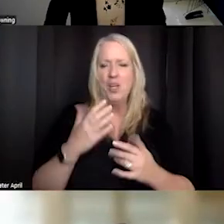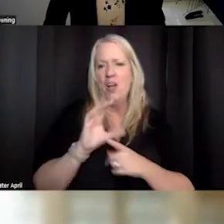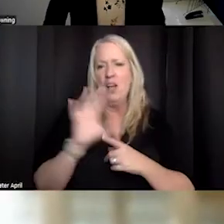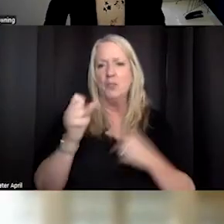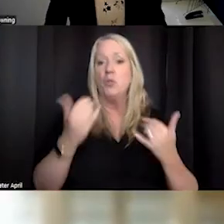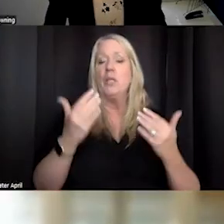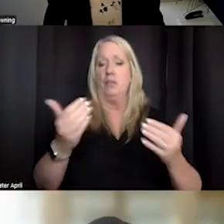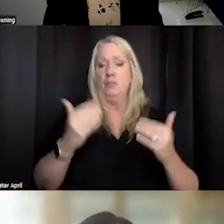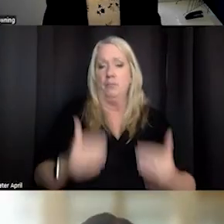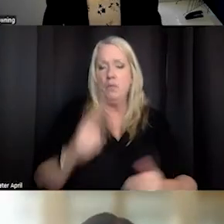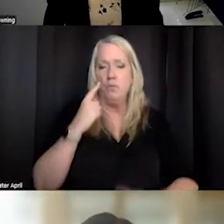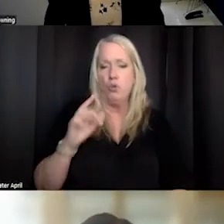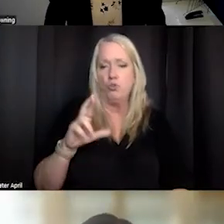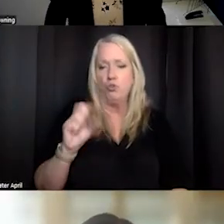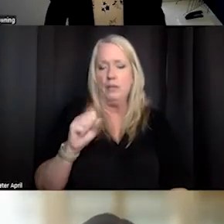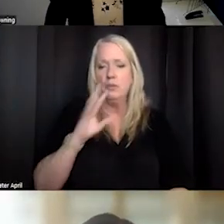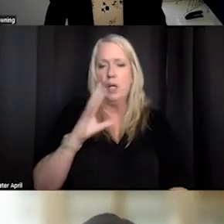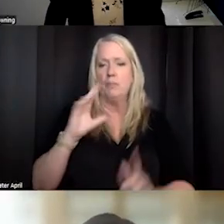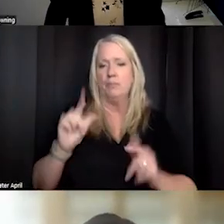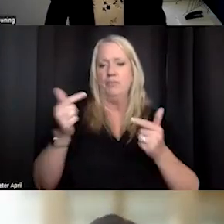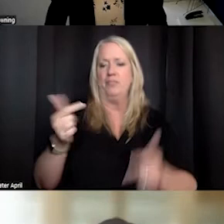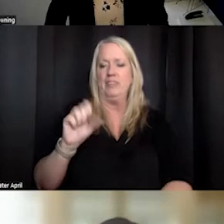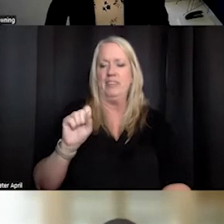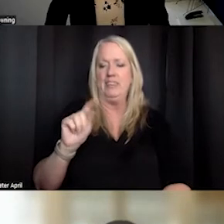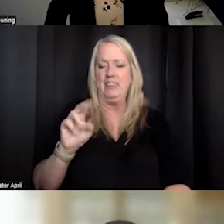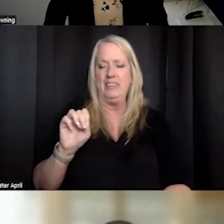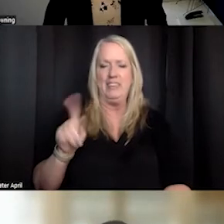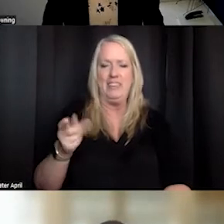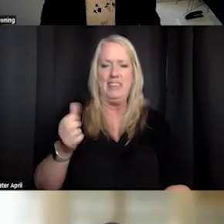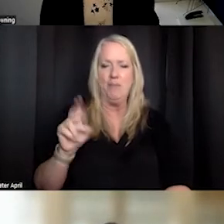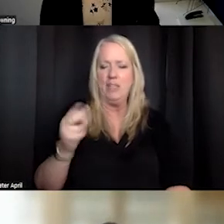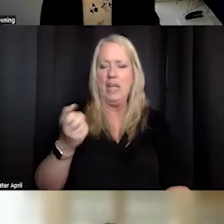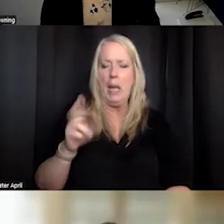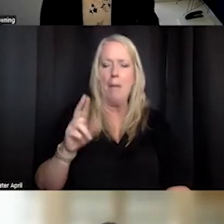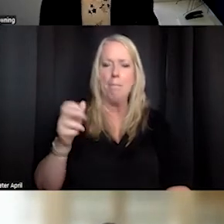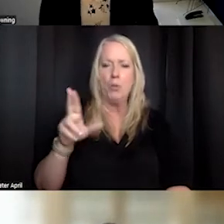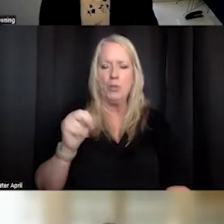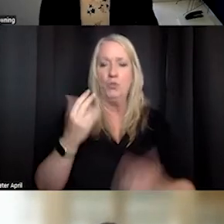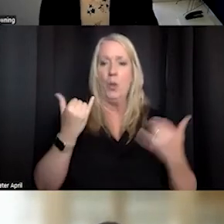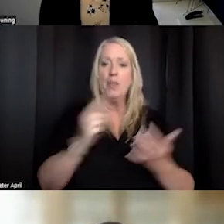TALK. AND, TURN IT OVER TO STEPHANIE HEPBURN. >> THANK YOU. THIS WEEK, I SPOCK WITH, ALEXANDRIA